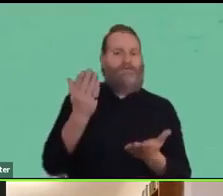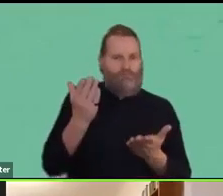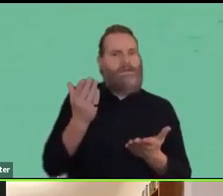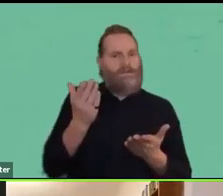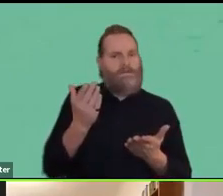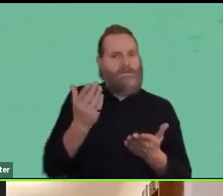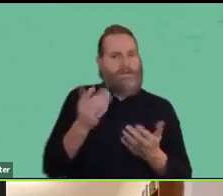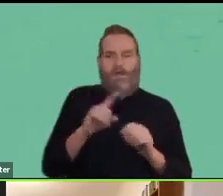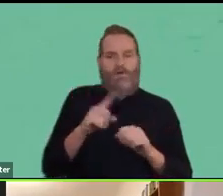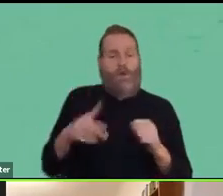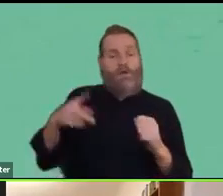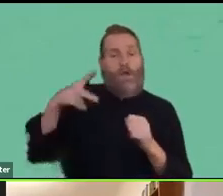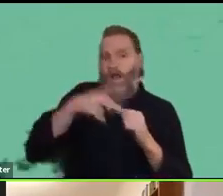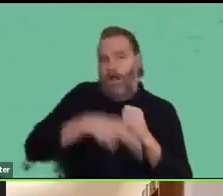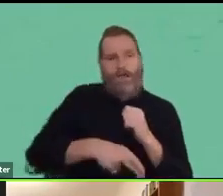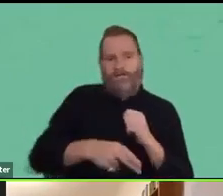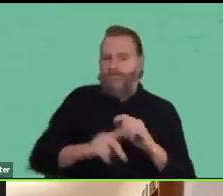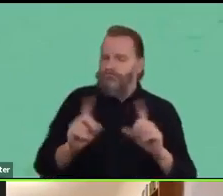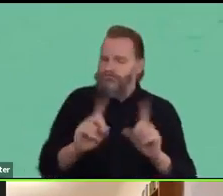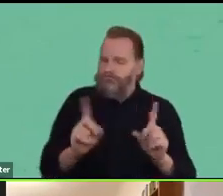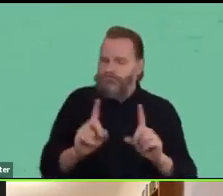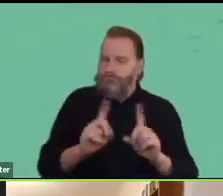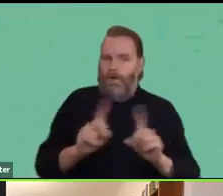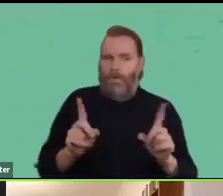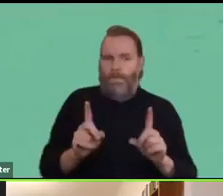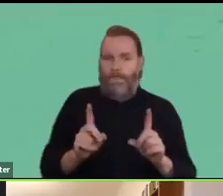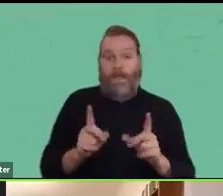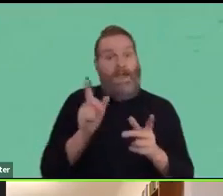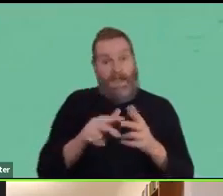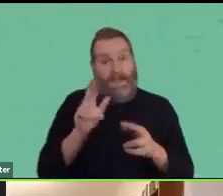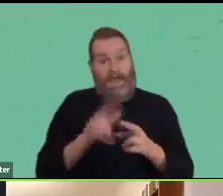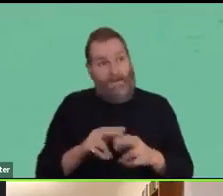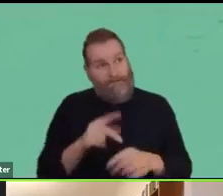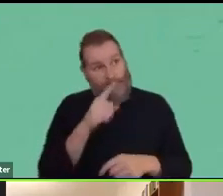ultimately if the government is not prepared to back down when we hope